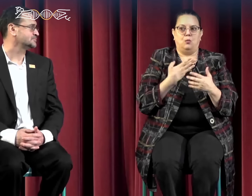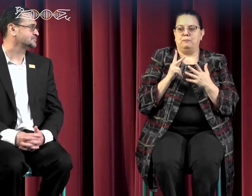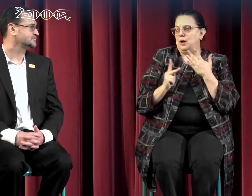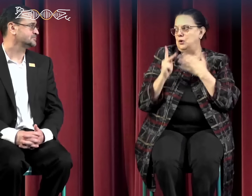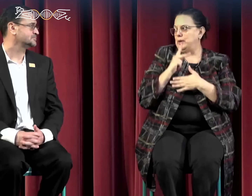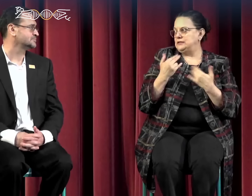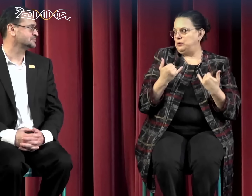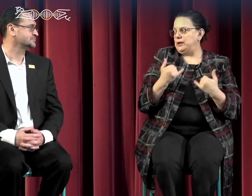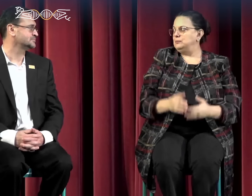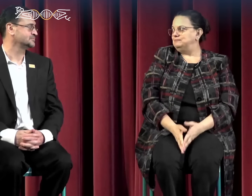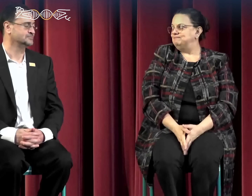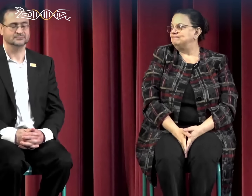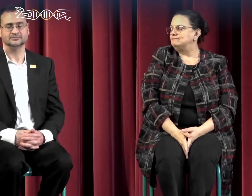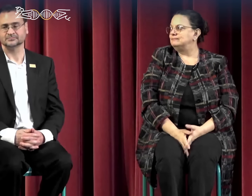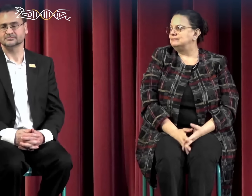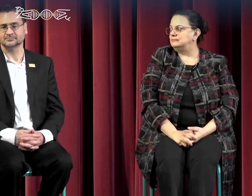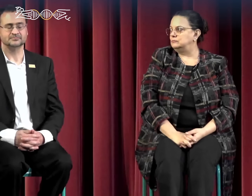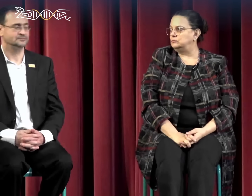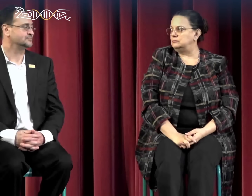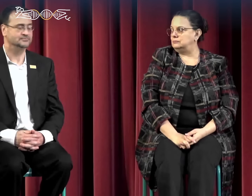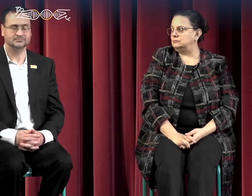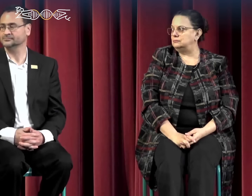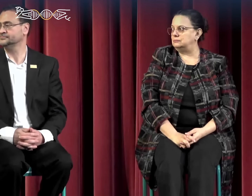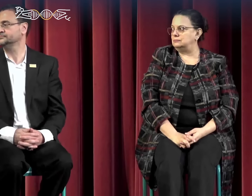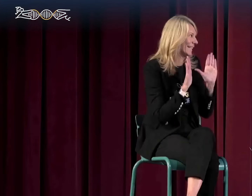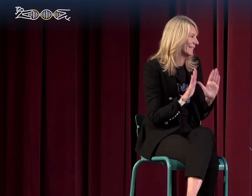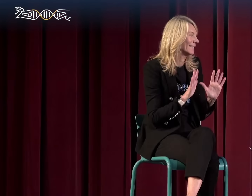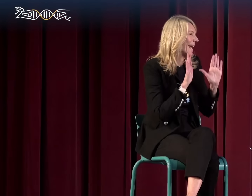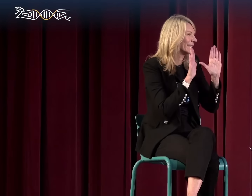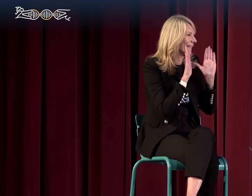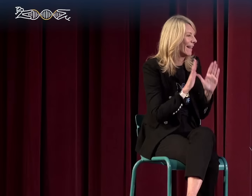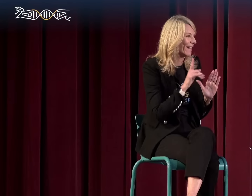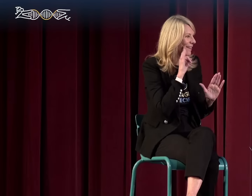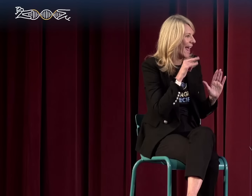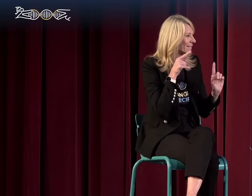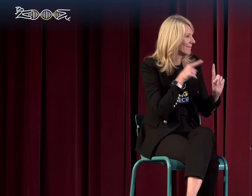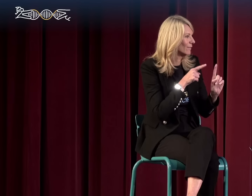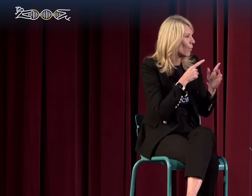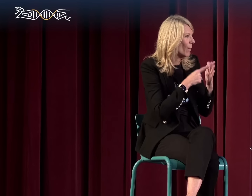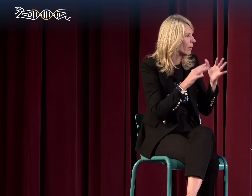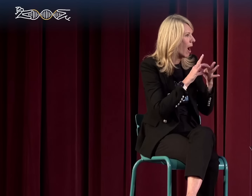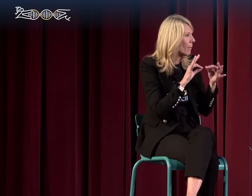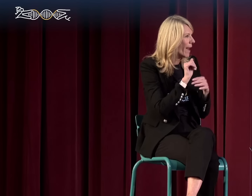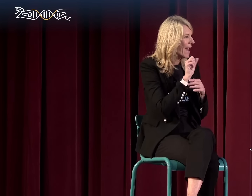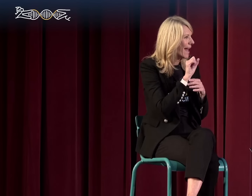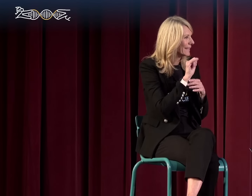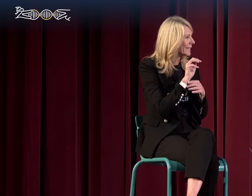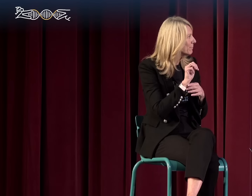we need to make sure we're prioritizing these children's language and psychosocial abilities.